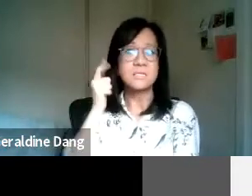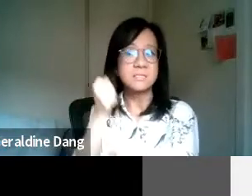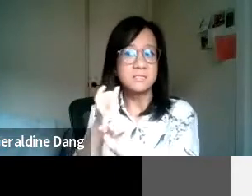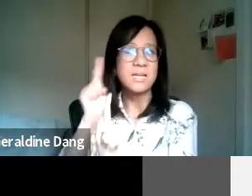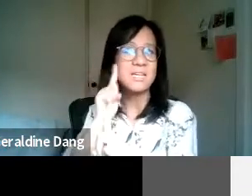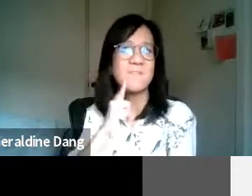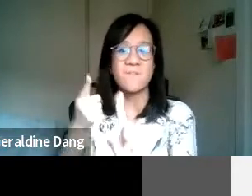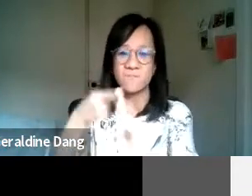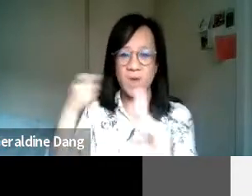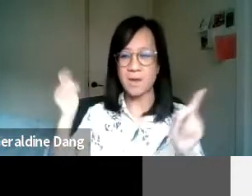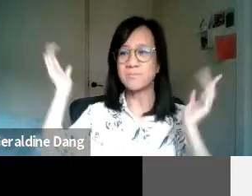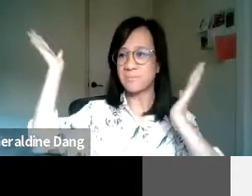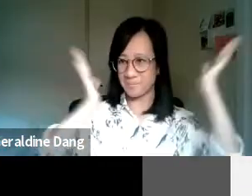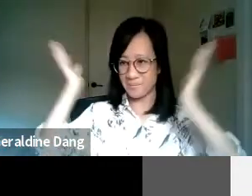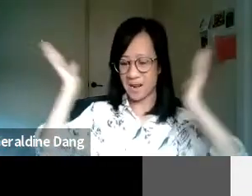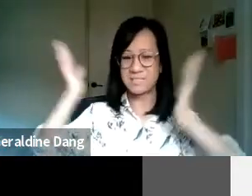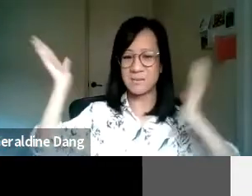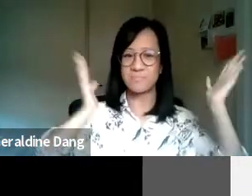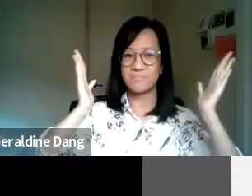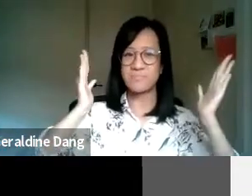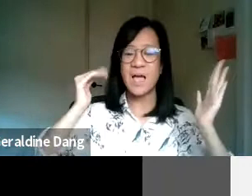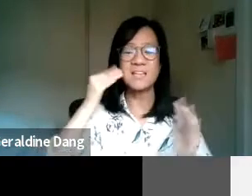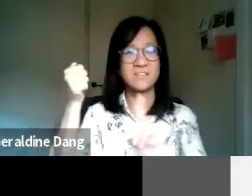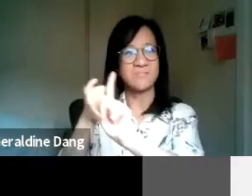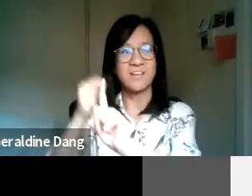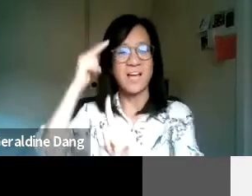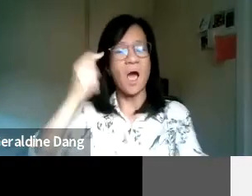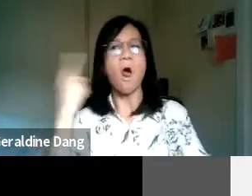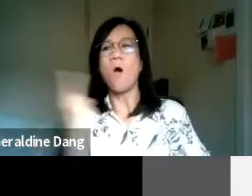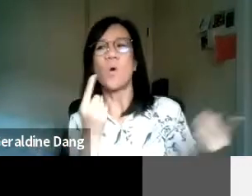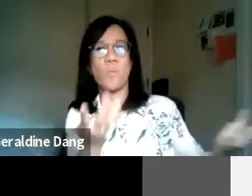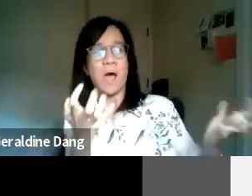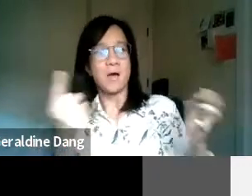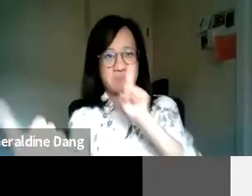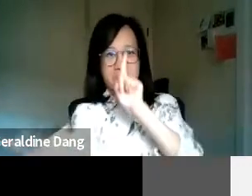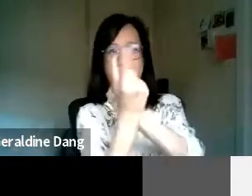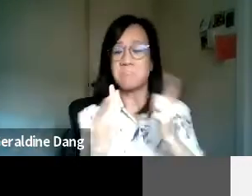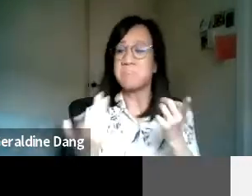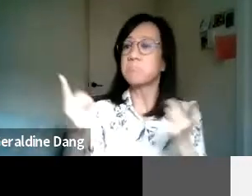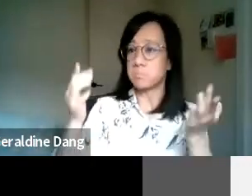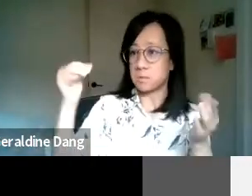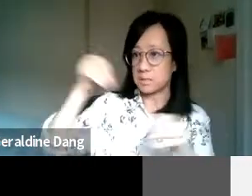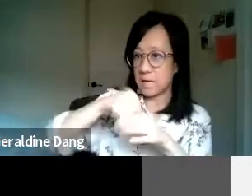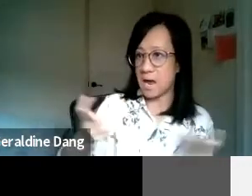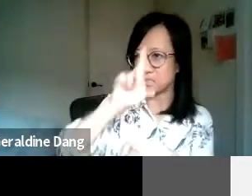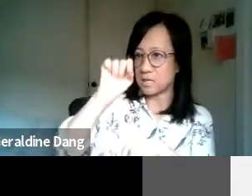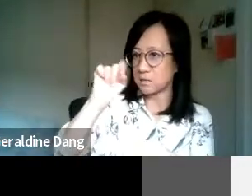to meet some people there, some deaf from Malaysia, and I thought, oh, okay, maybe they